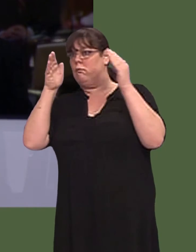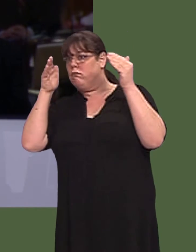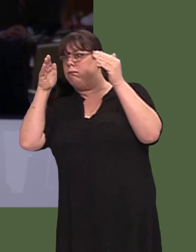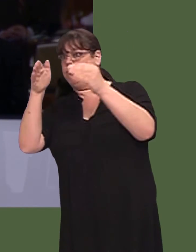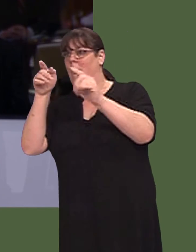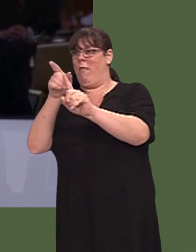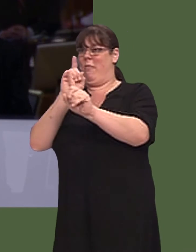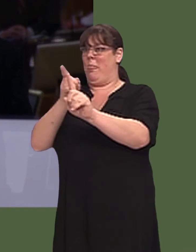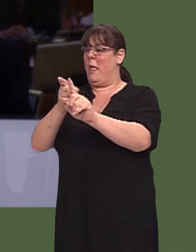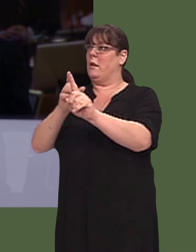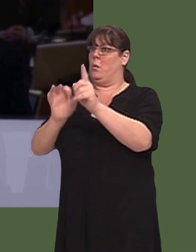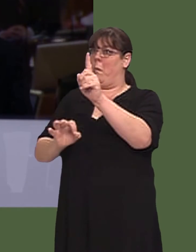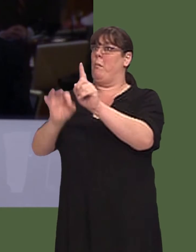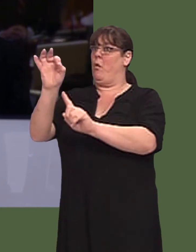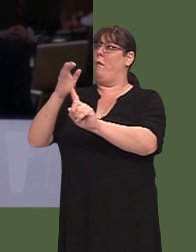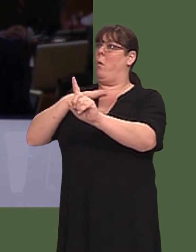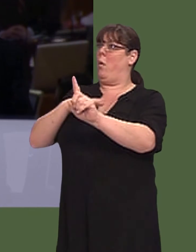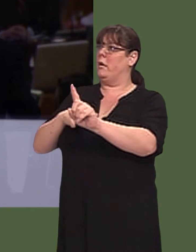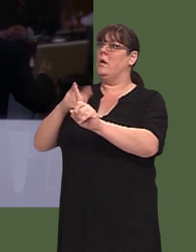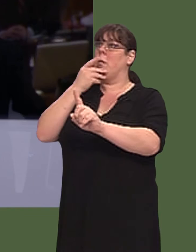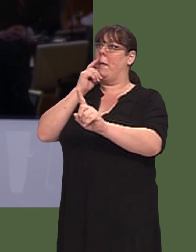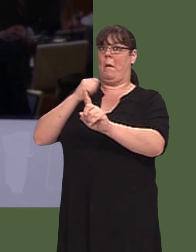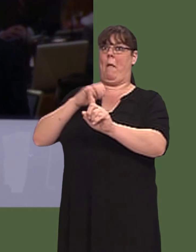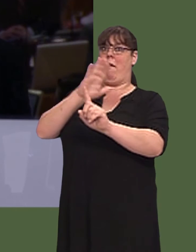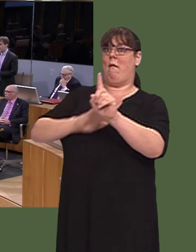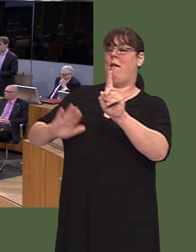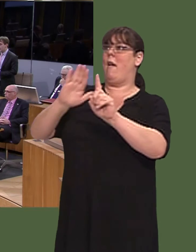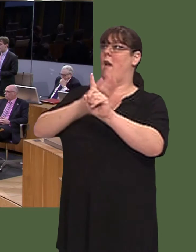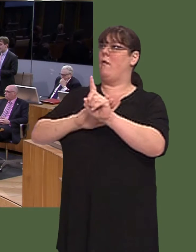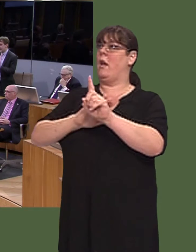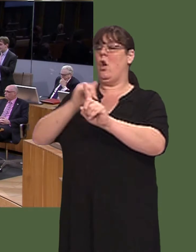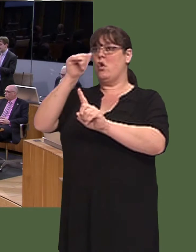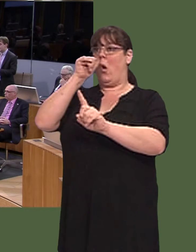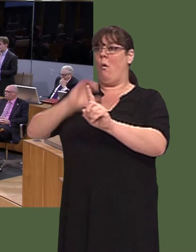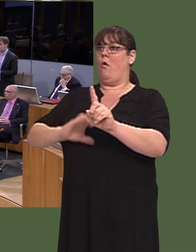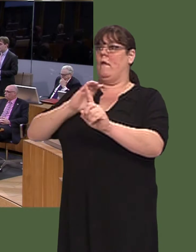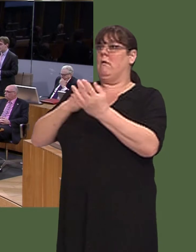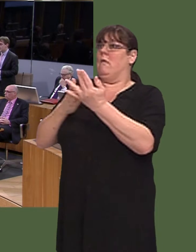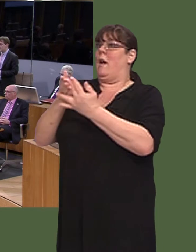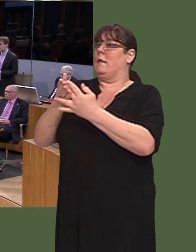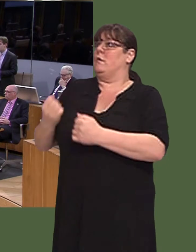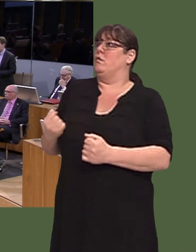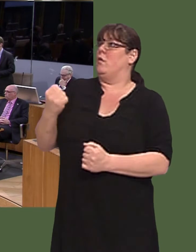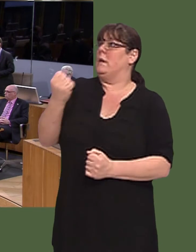that so that disabled people in my area in Abergavenny and across Wales do have that access to stations that they deserve?